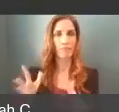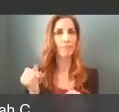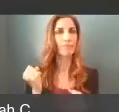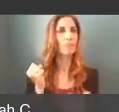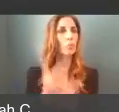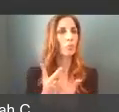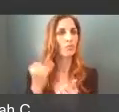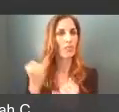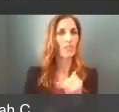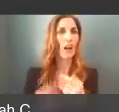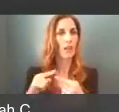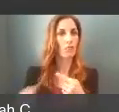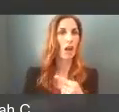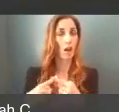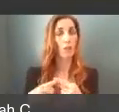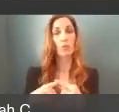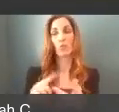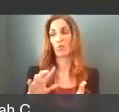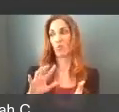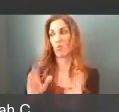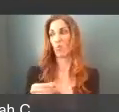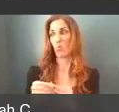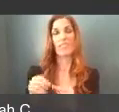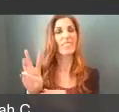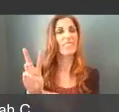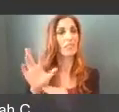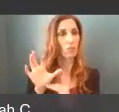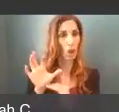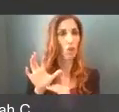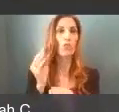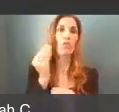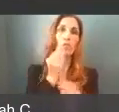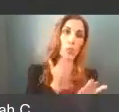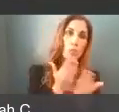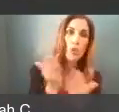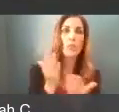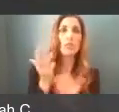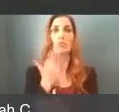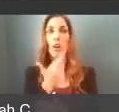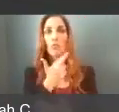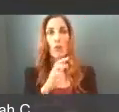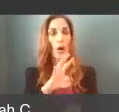of 600 restaurants and food services businesses are receiving a total of $6 million